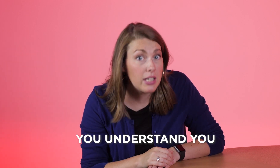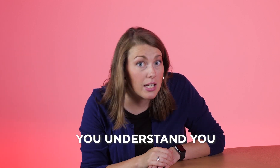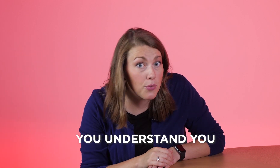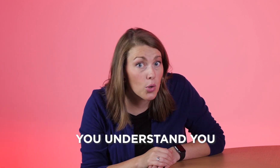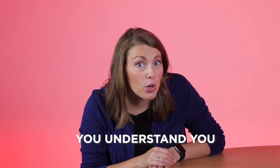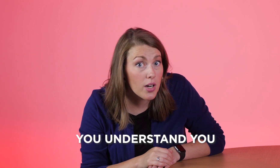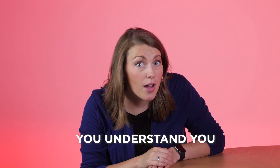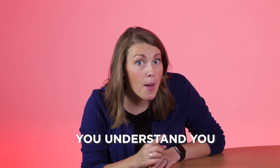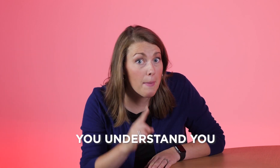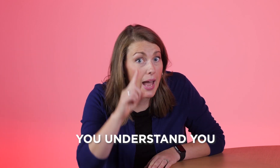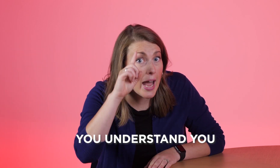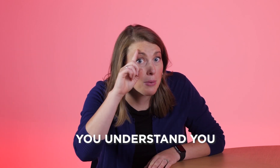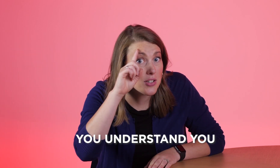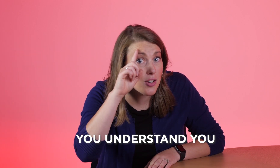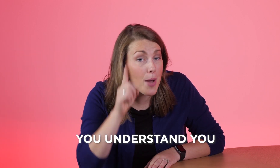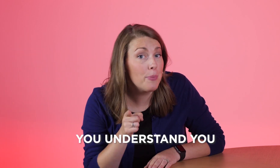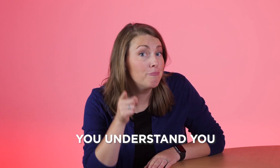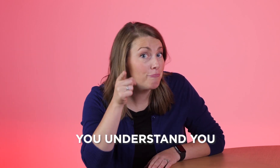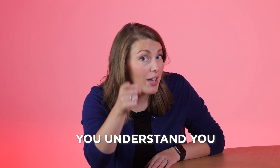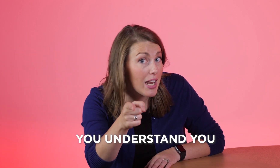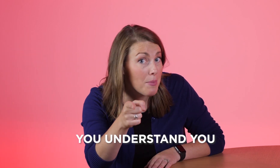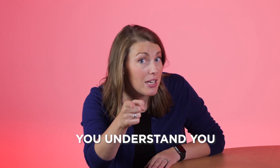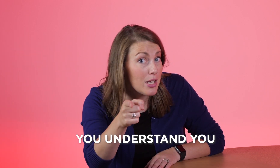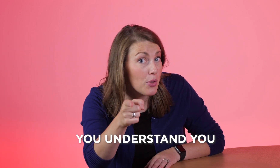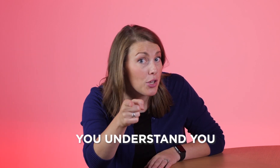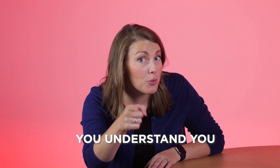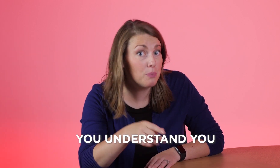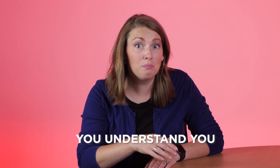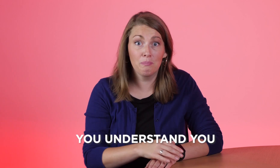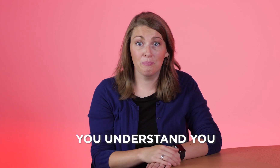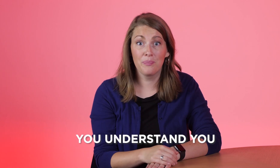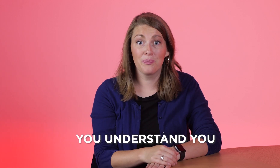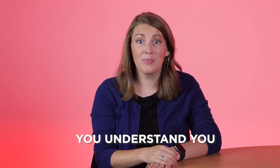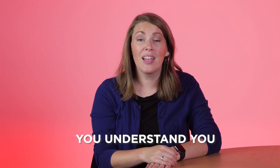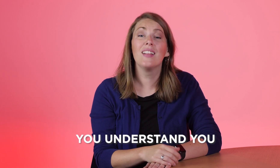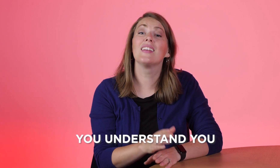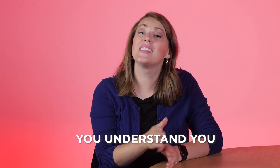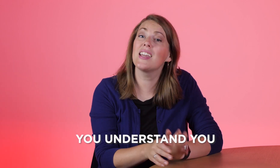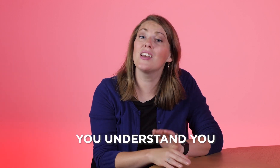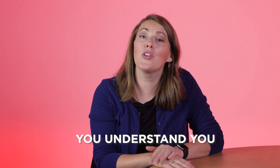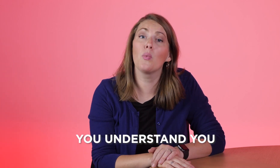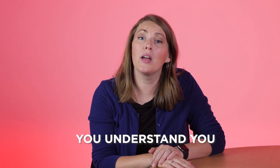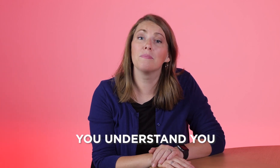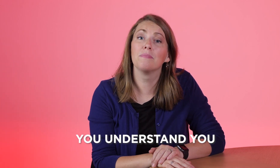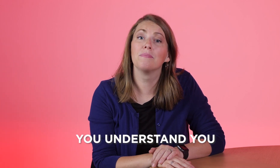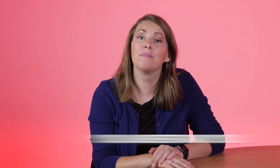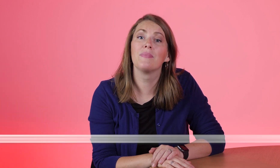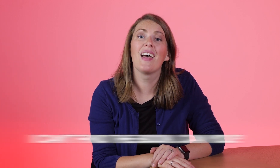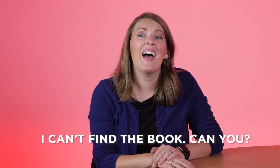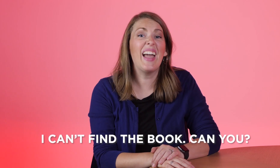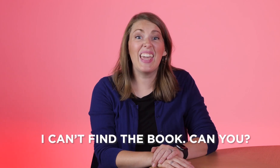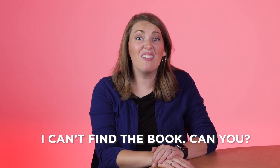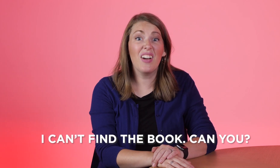leaning forward my eyebrows are up and i'm ending with you let's take another one i can't